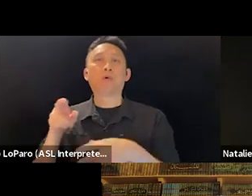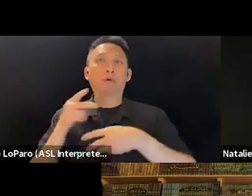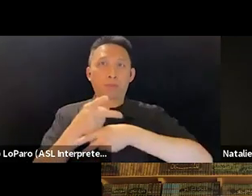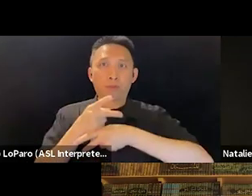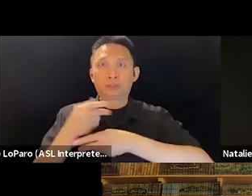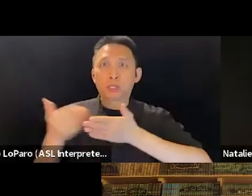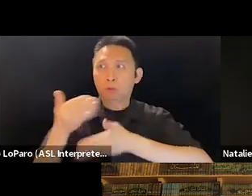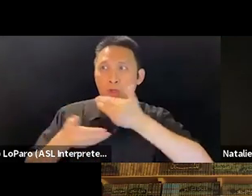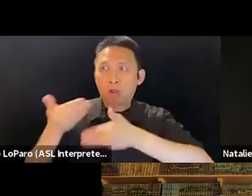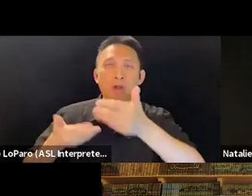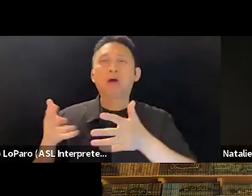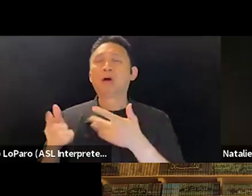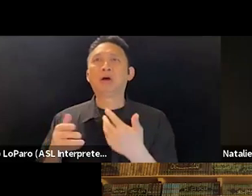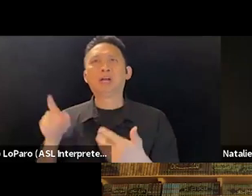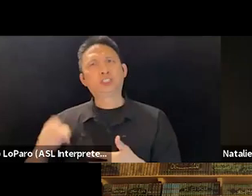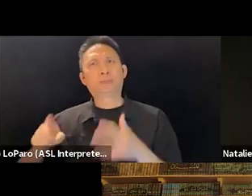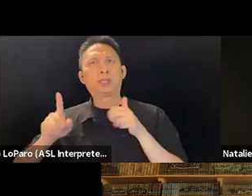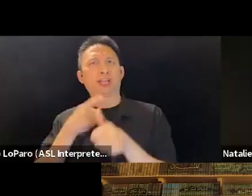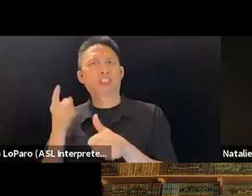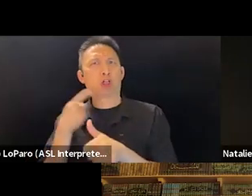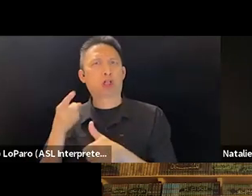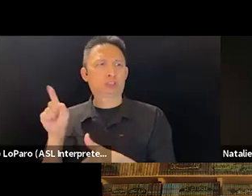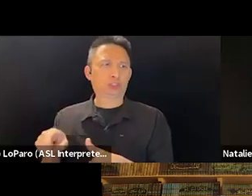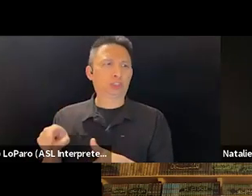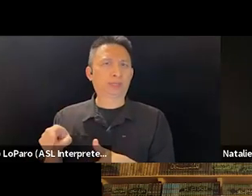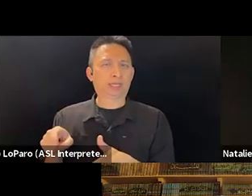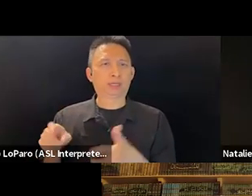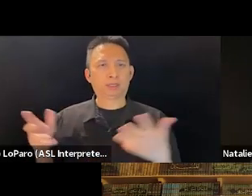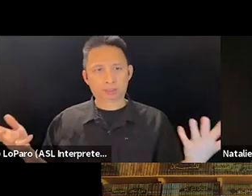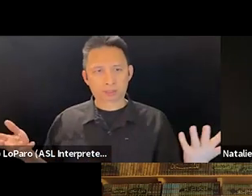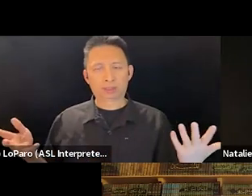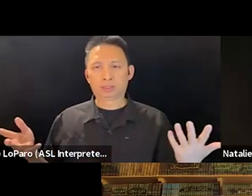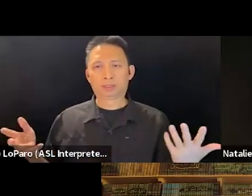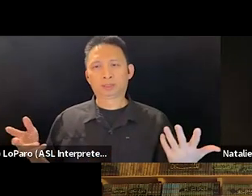It must be there is originality on these stories, one of them as a criteria and also